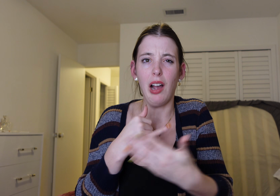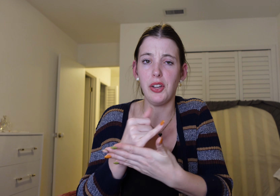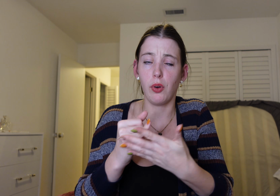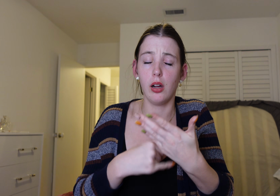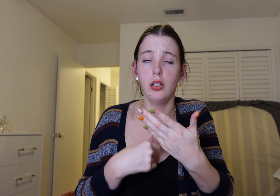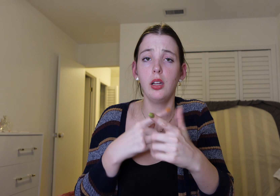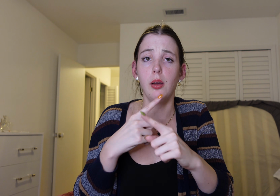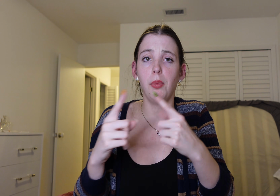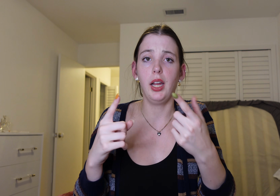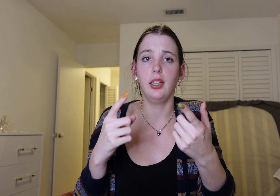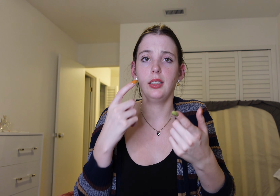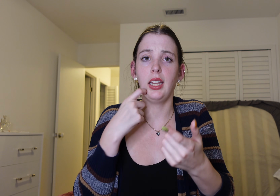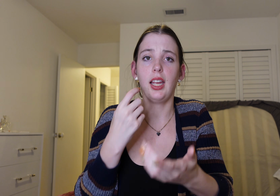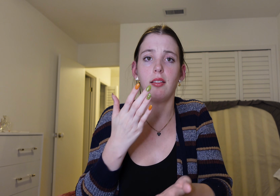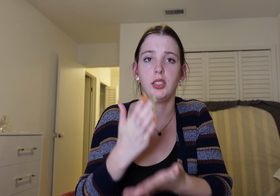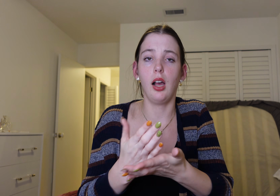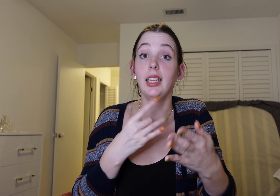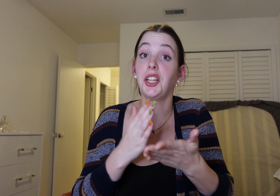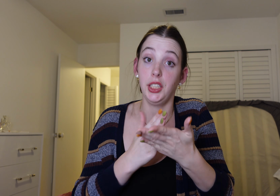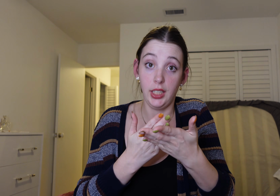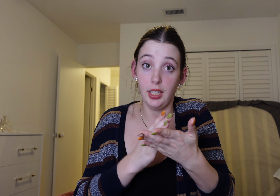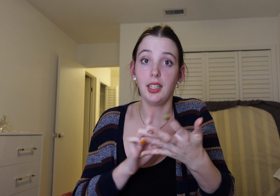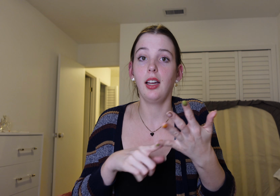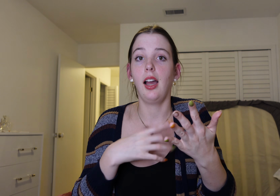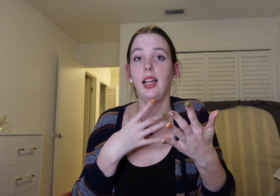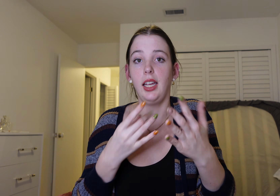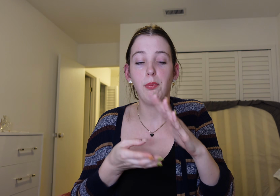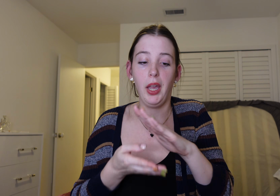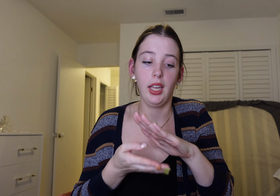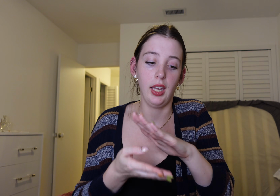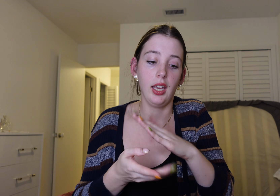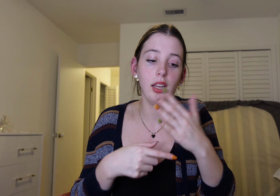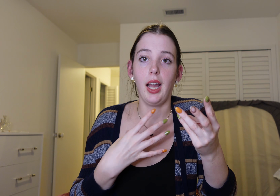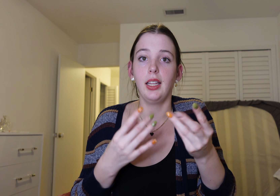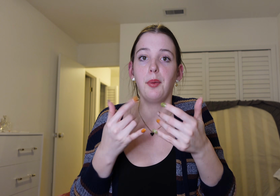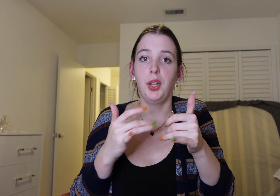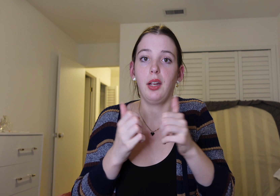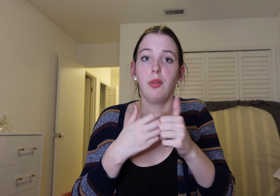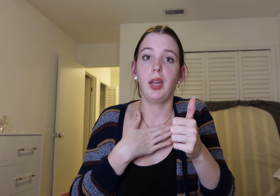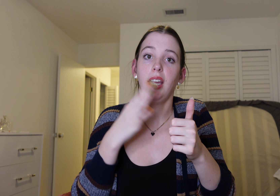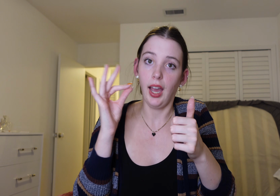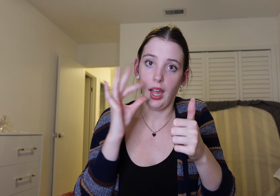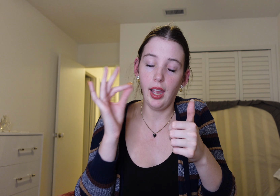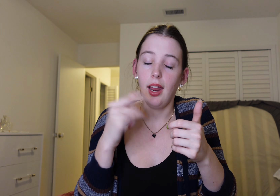I draw but lately I've stopped I like cooking I like baking I like playing with my cat